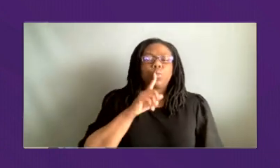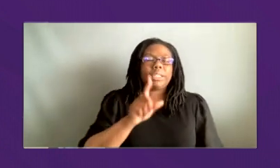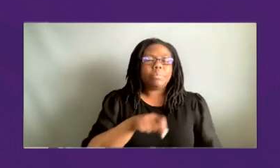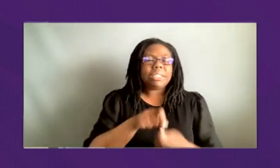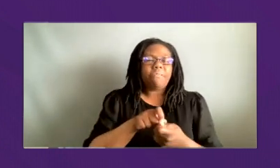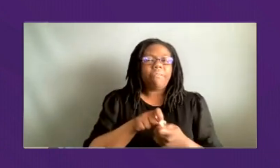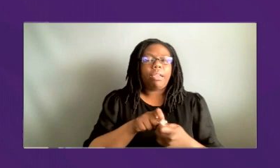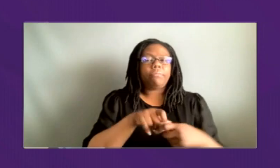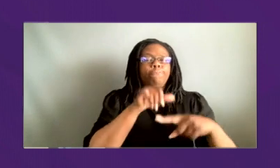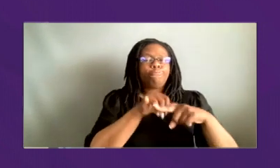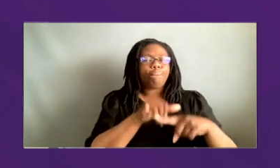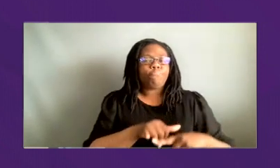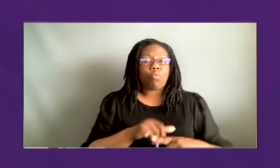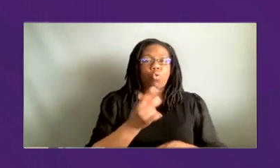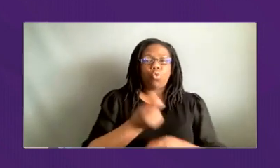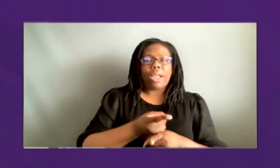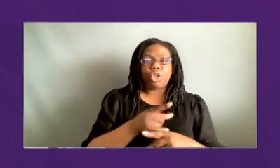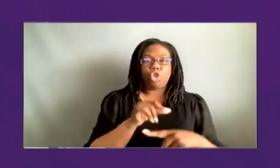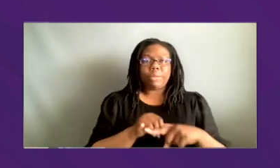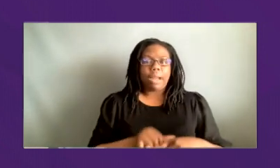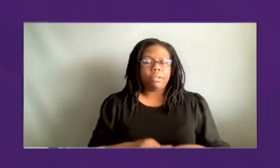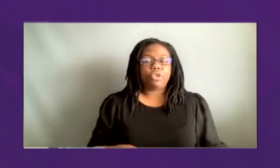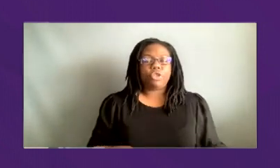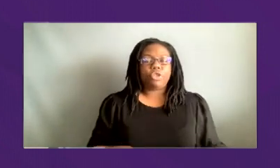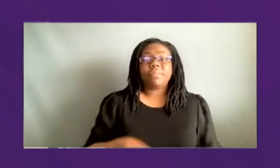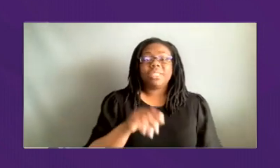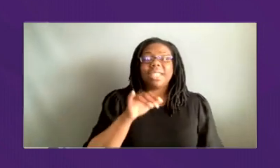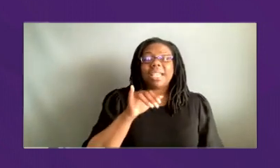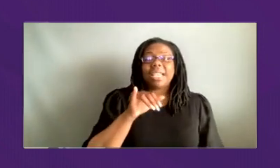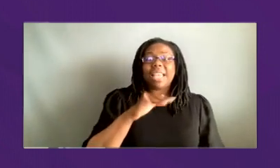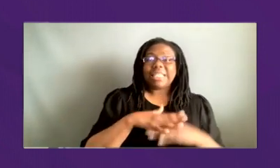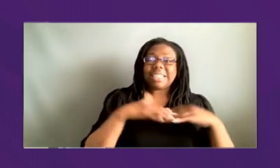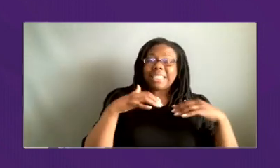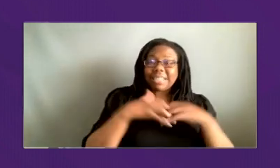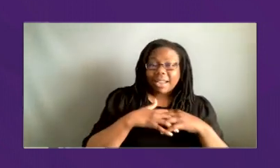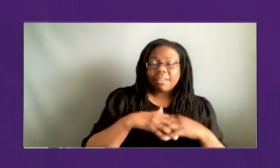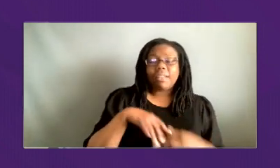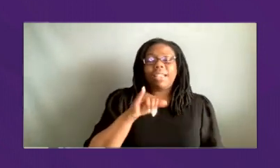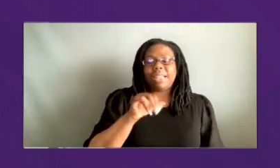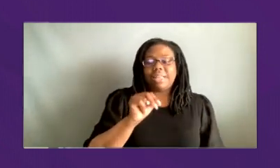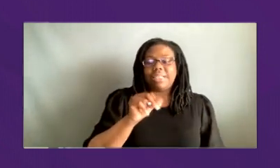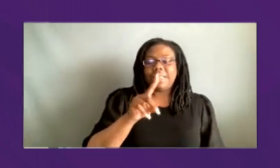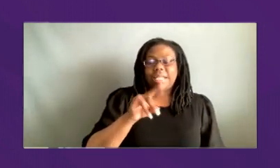Indigenous, native, Native American, and even Indian are all general terms.